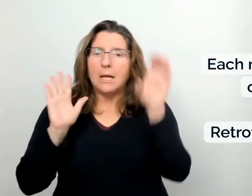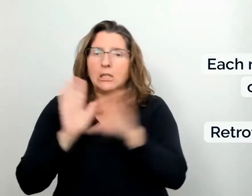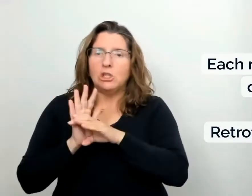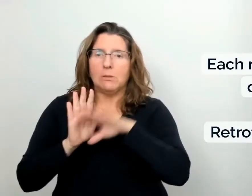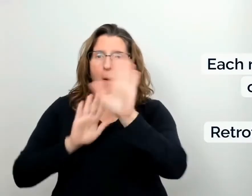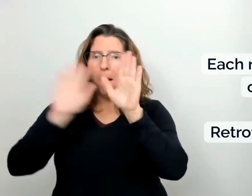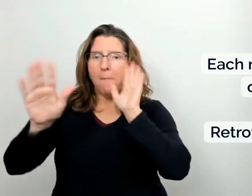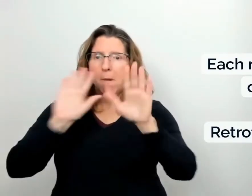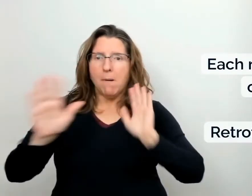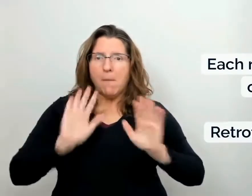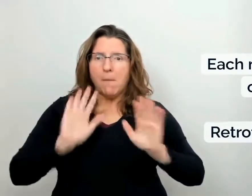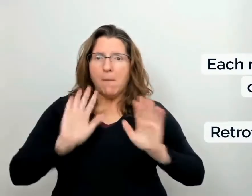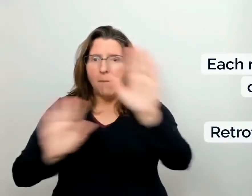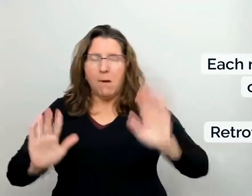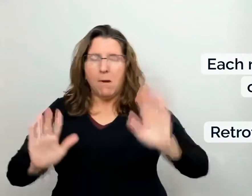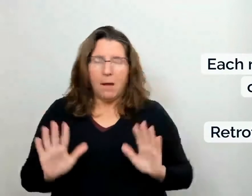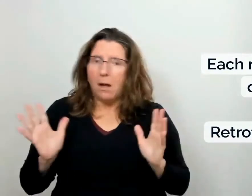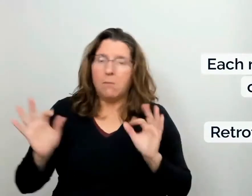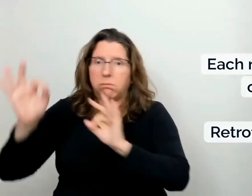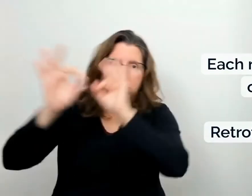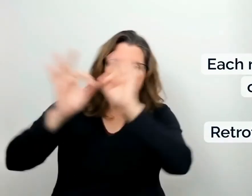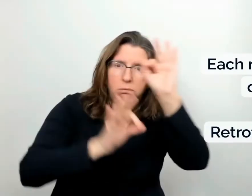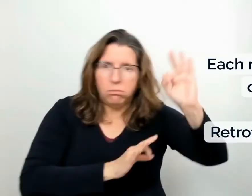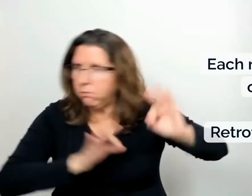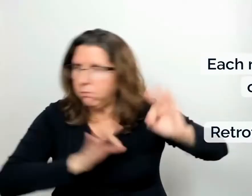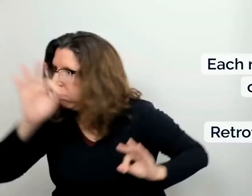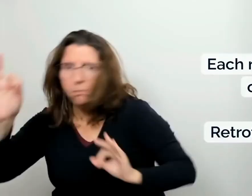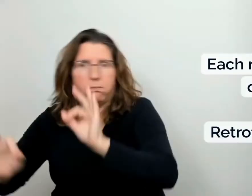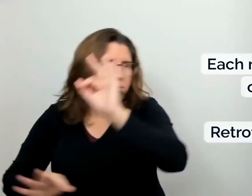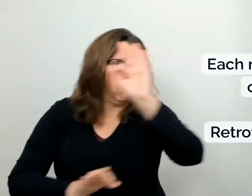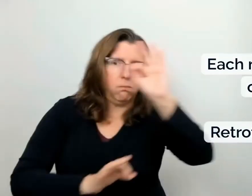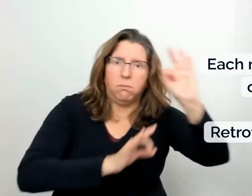And is the interpreter popping around on the screen to different positions as often happens online?